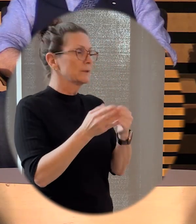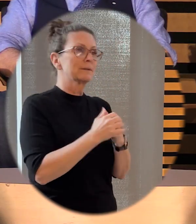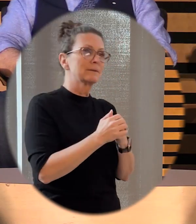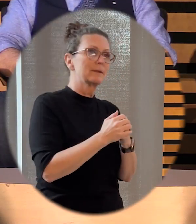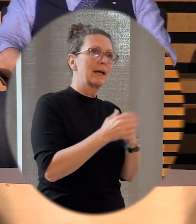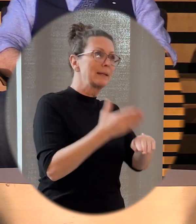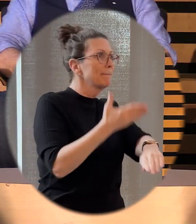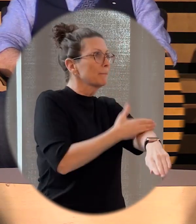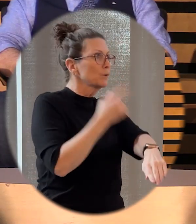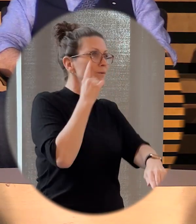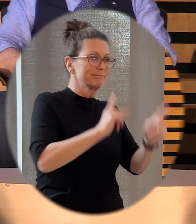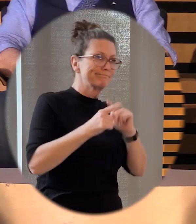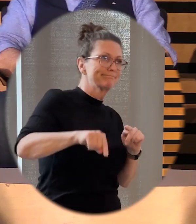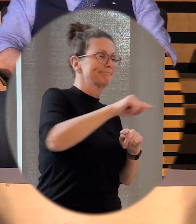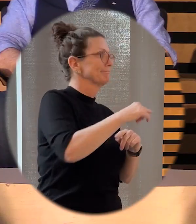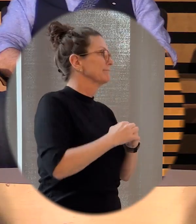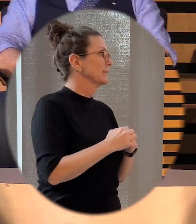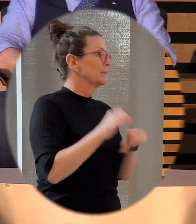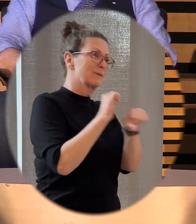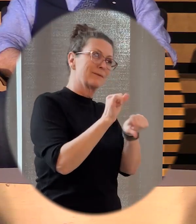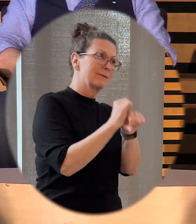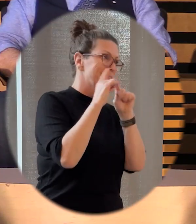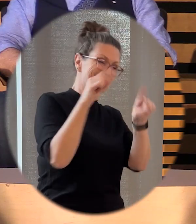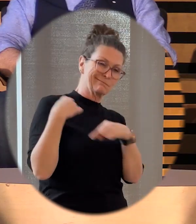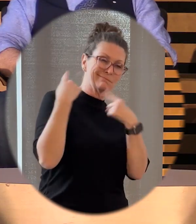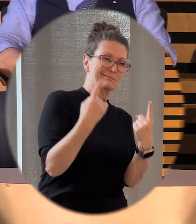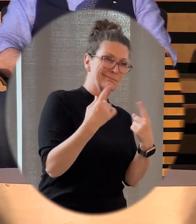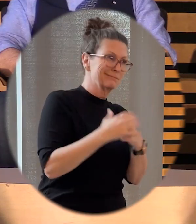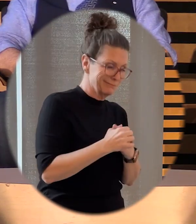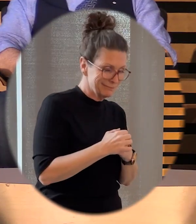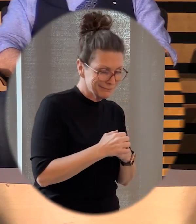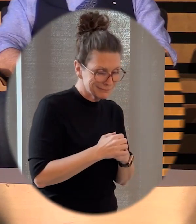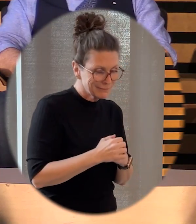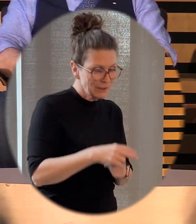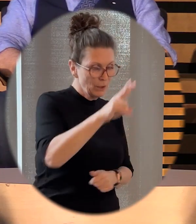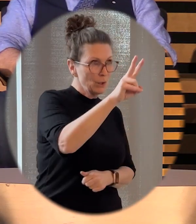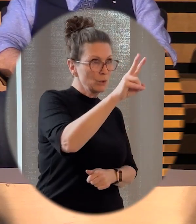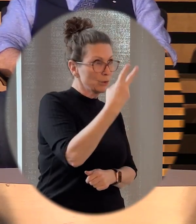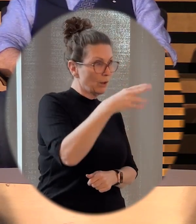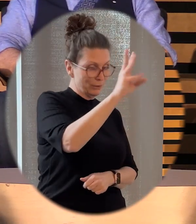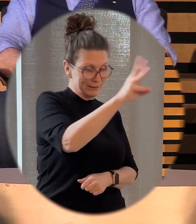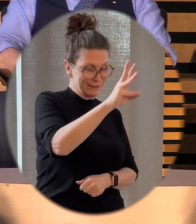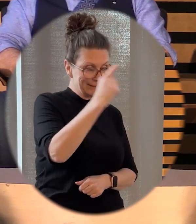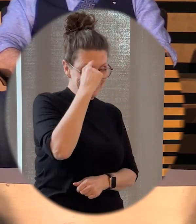reality for a long time. And surprisingly, the up to $2.66 a day for those eligible for the